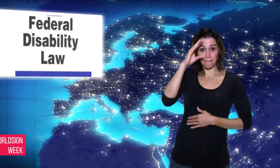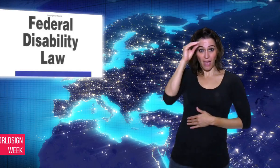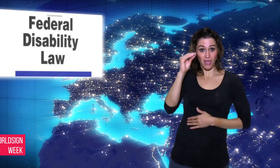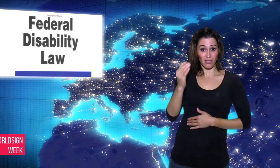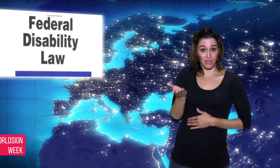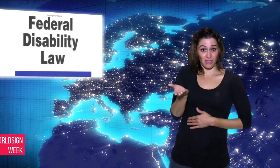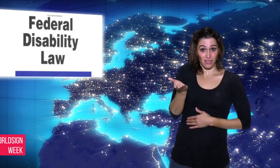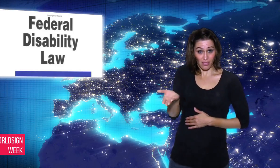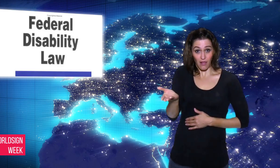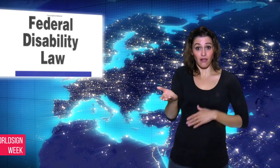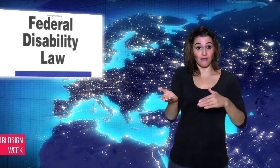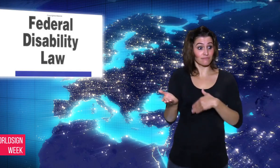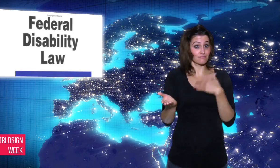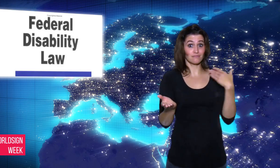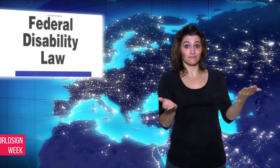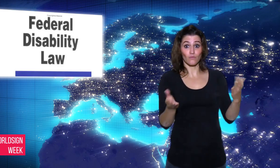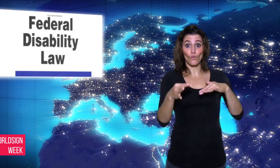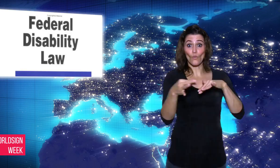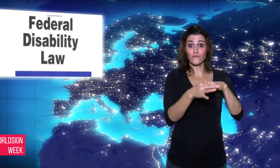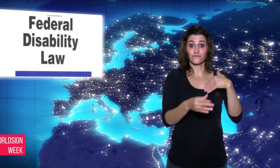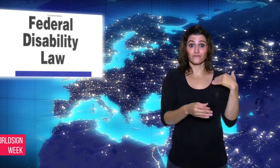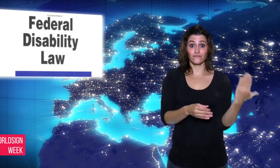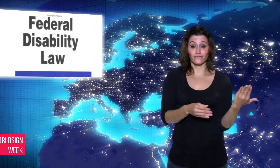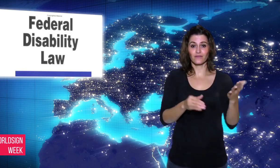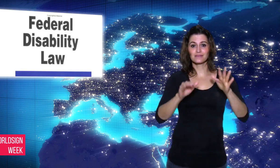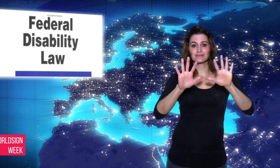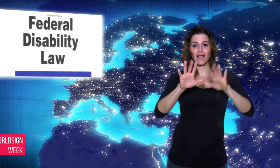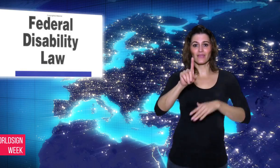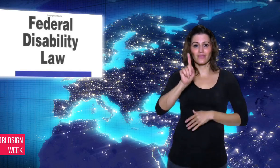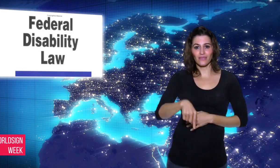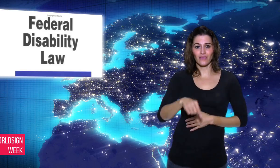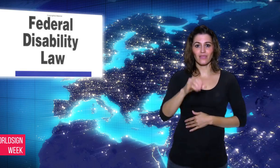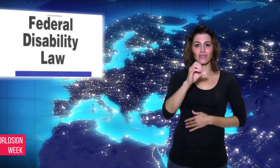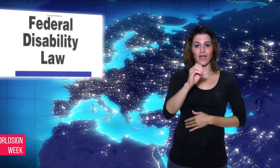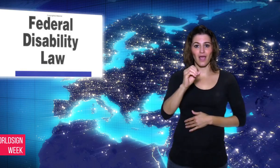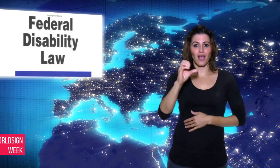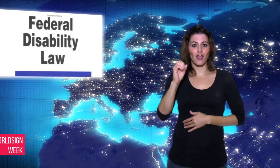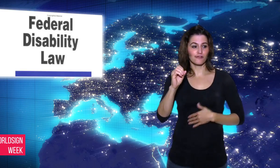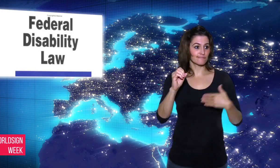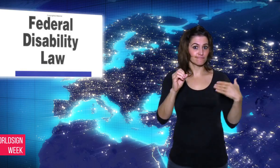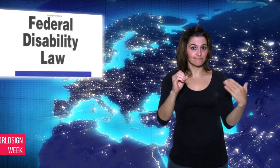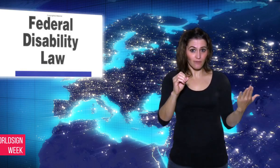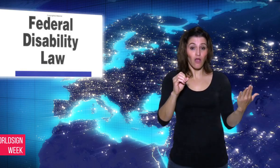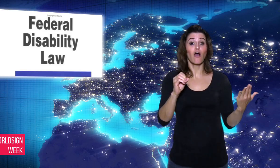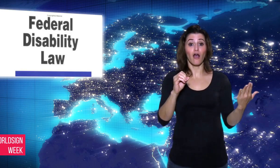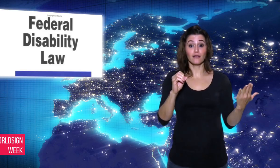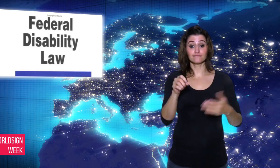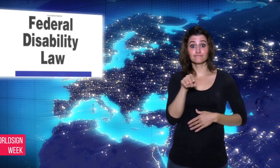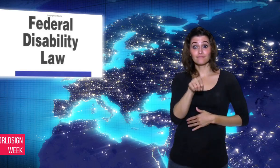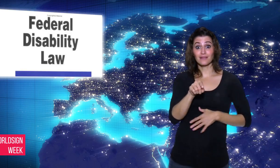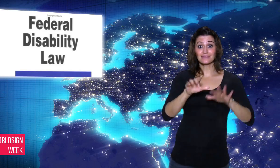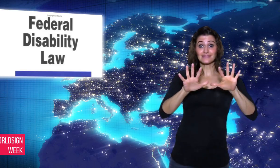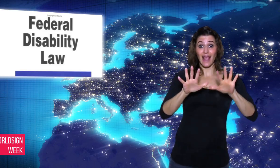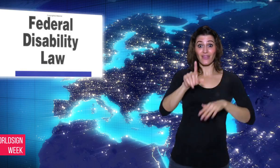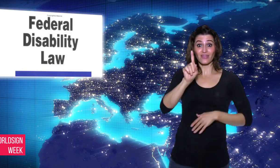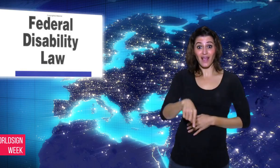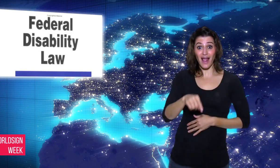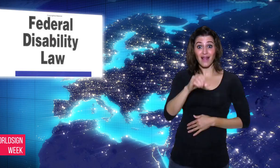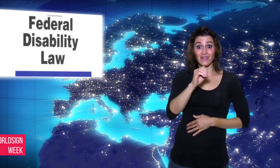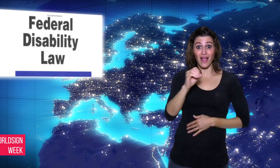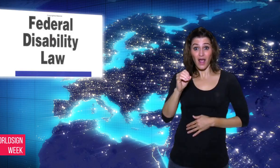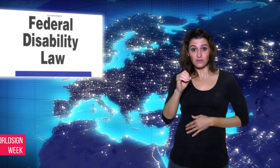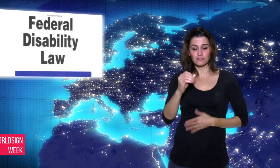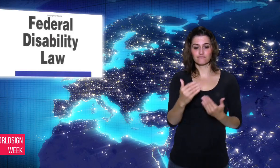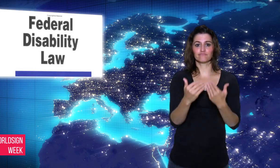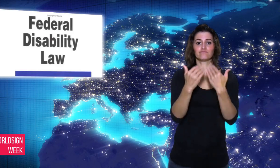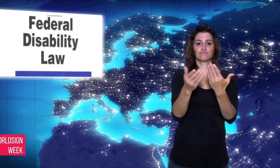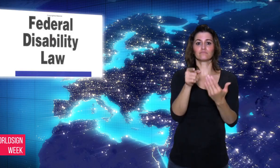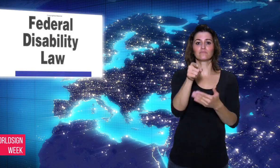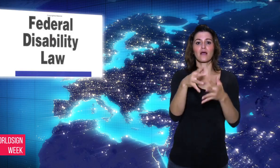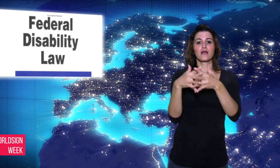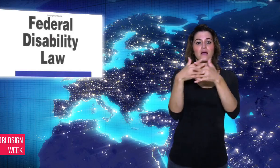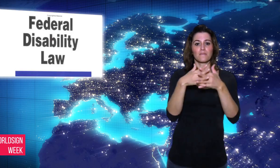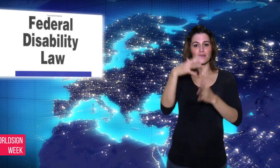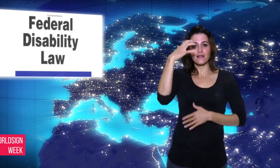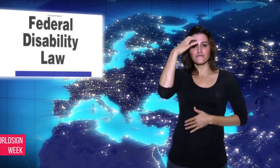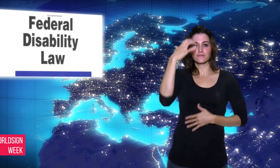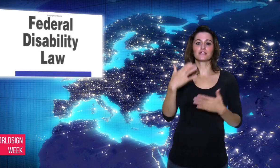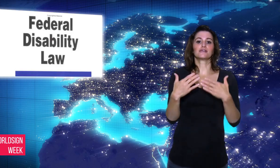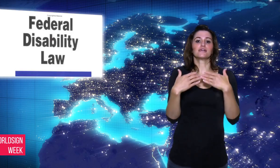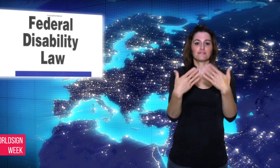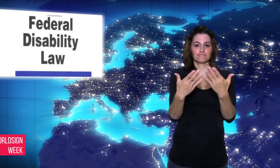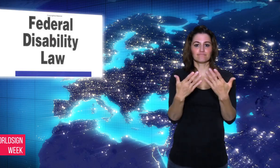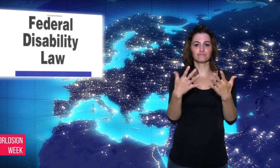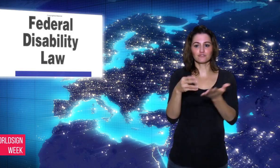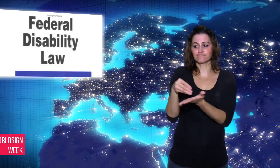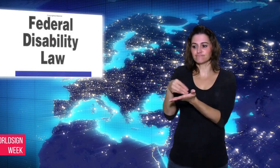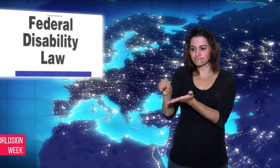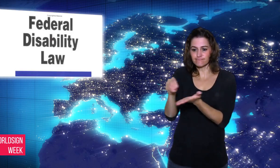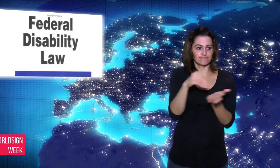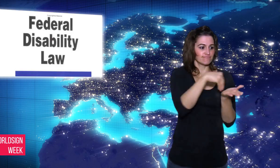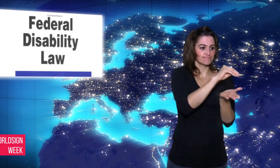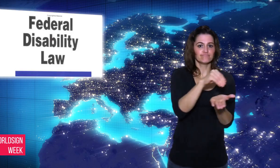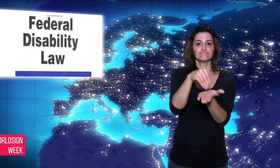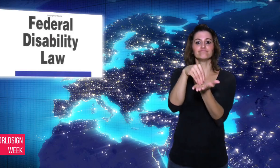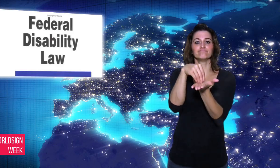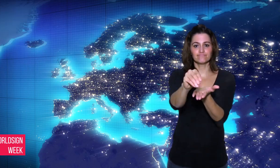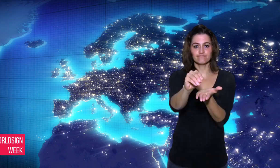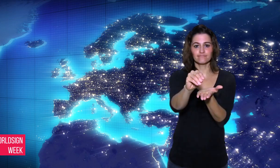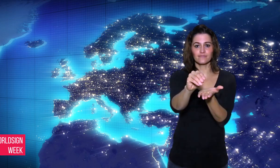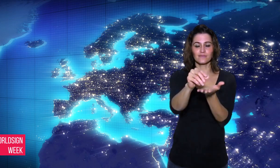and $10,000 to the U.S. government.